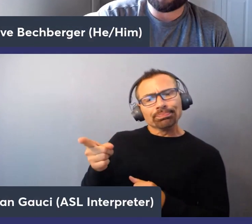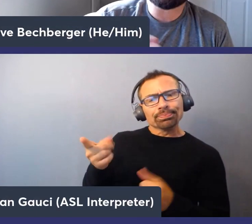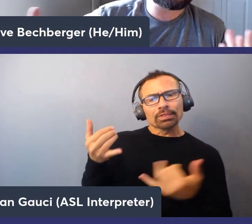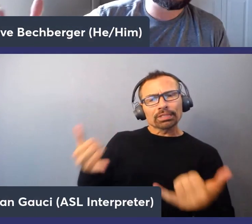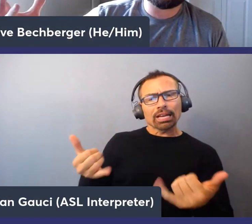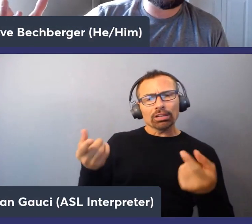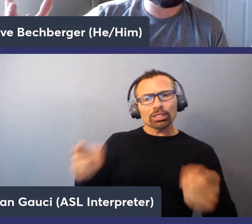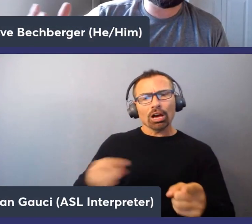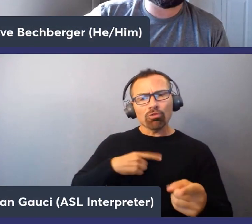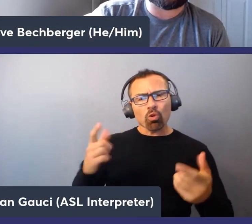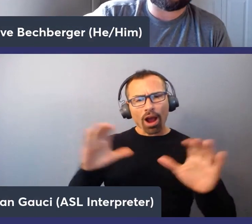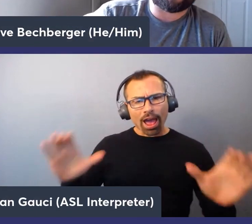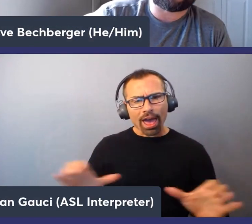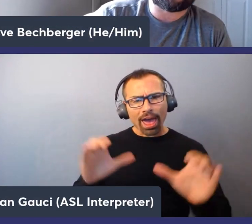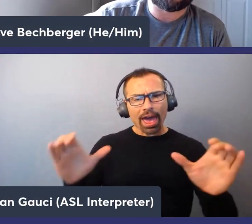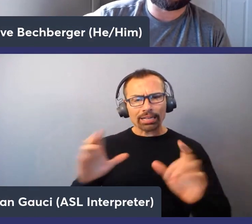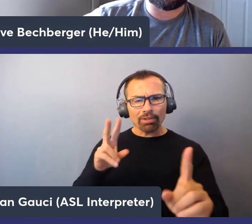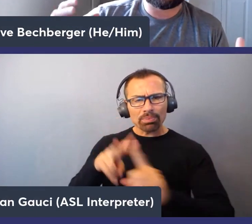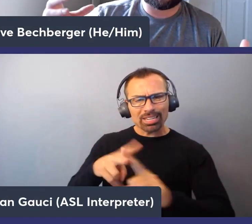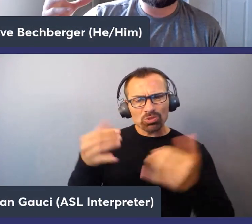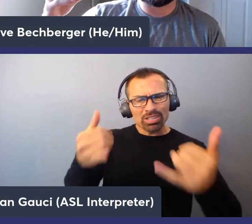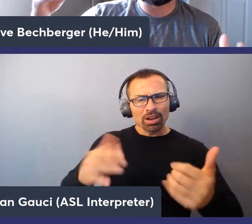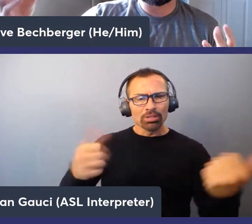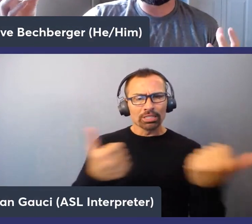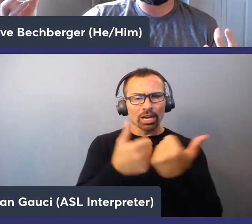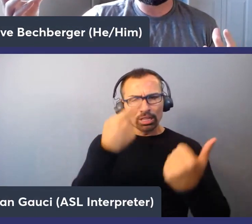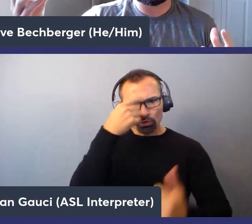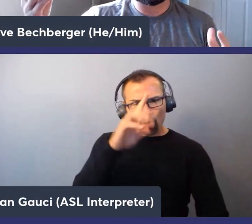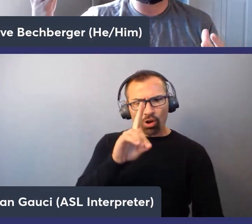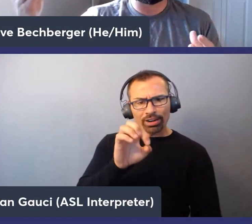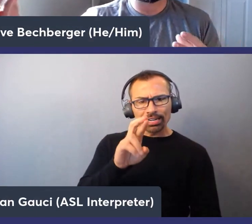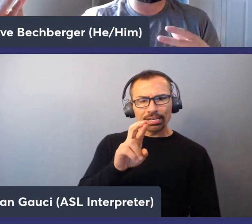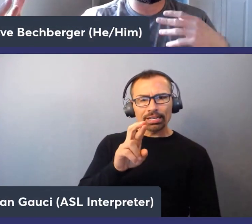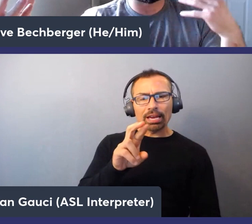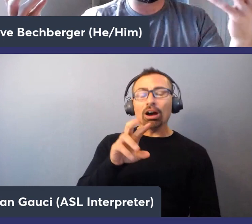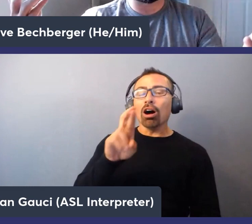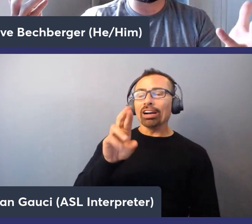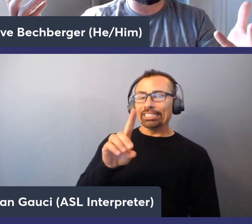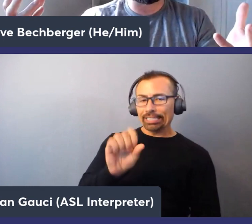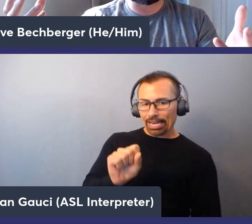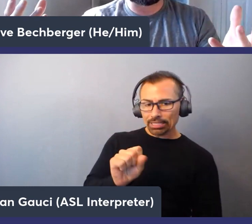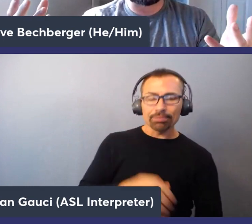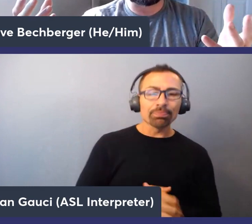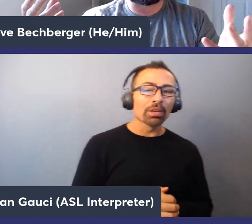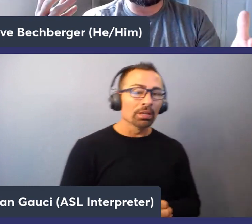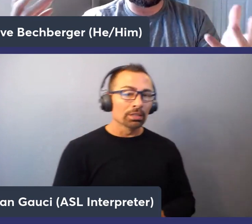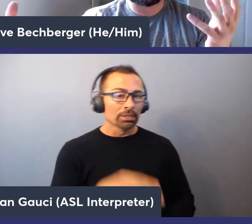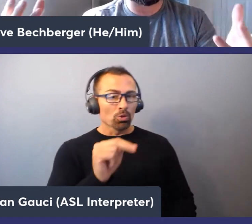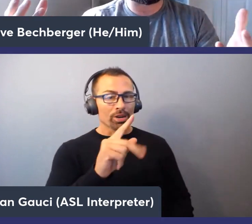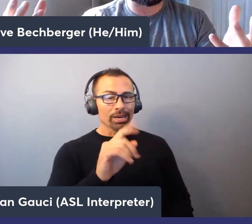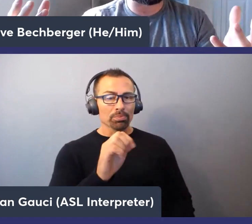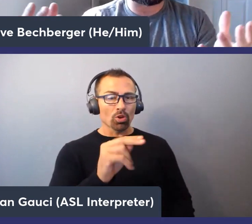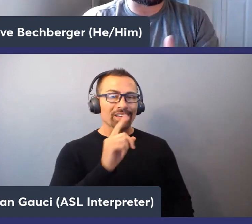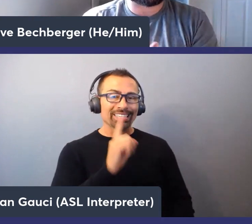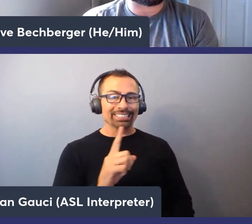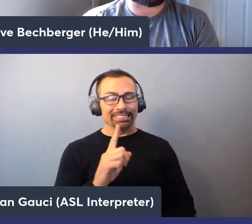So Neptune at its core is a single writer multiple reader art based architecture,